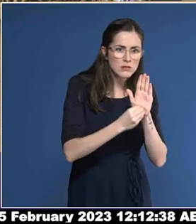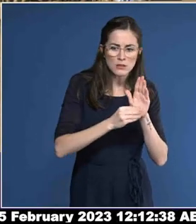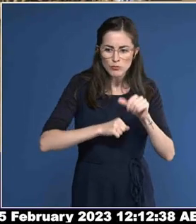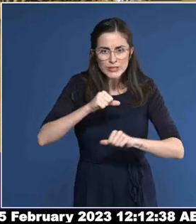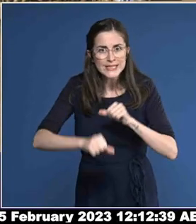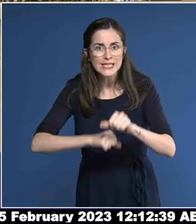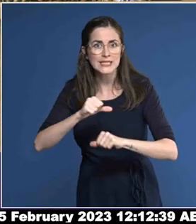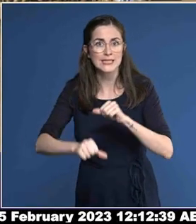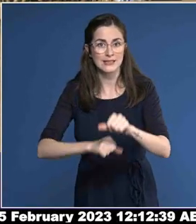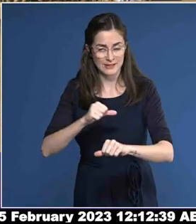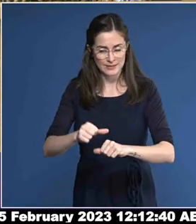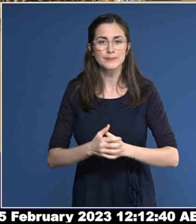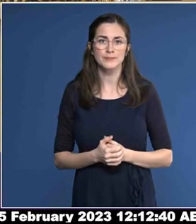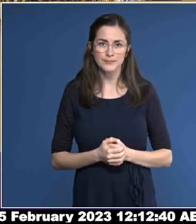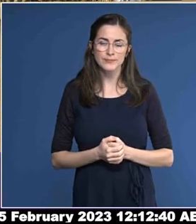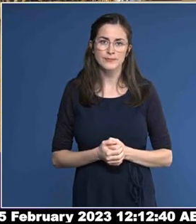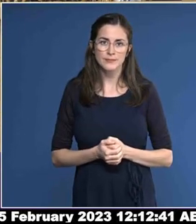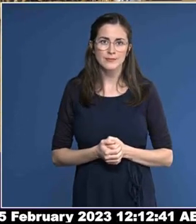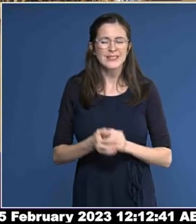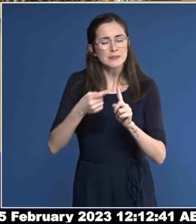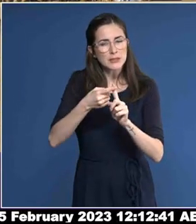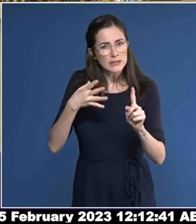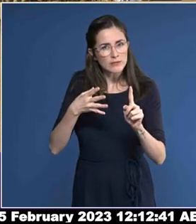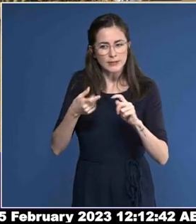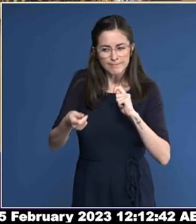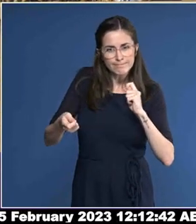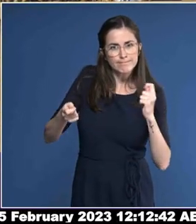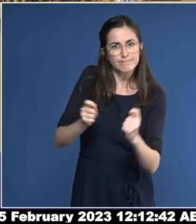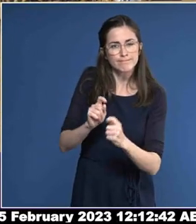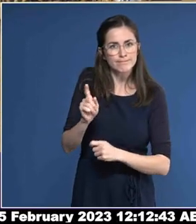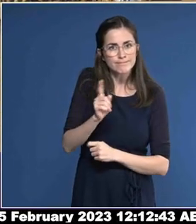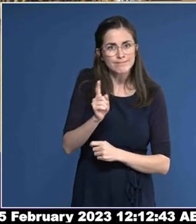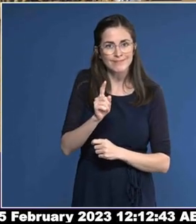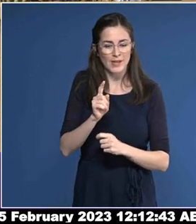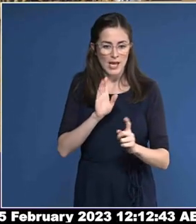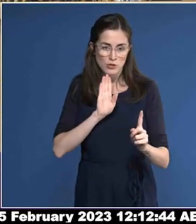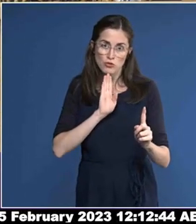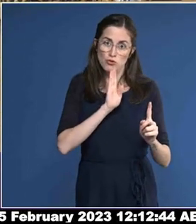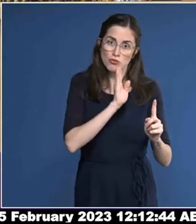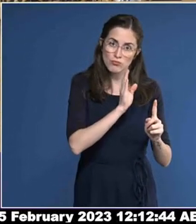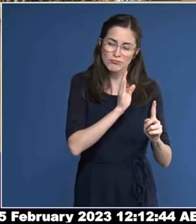participated in. So in particular, in relation to the requirements of indirect or direct lived experience of board directors.